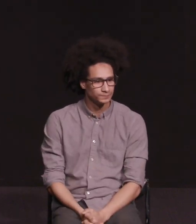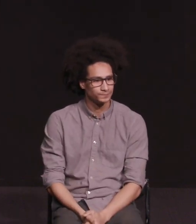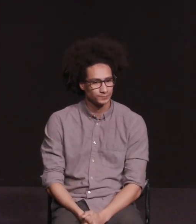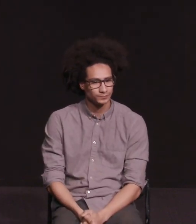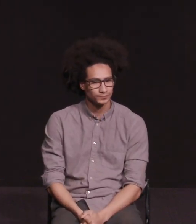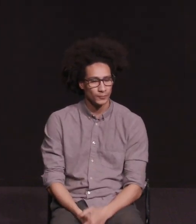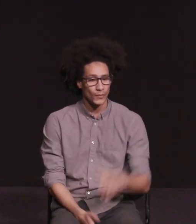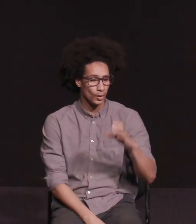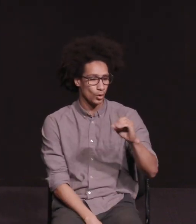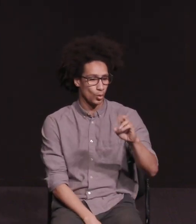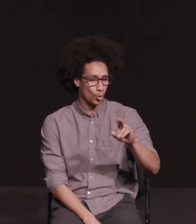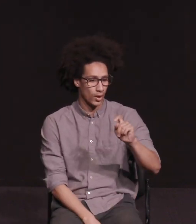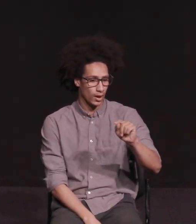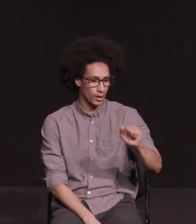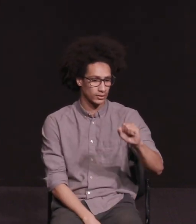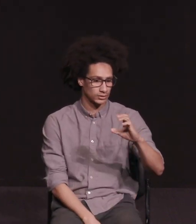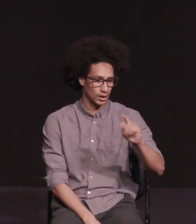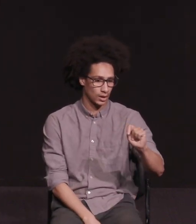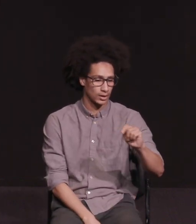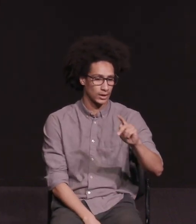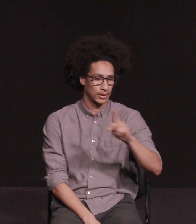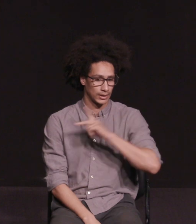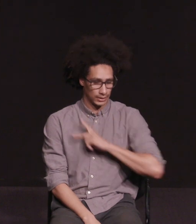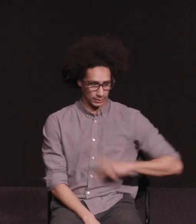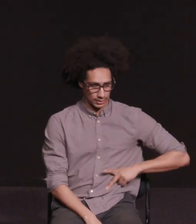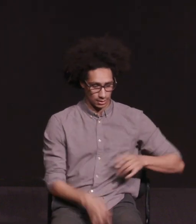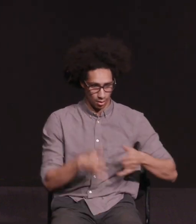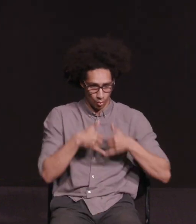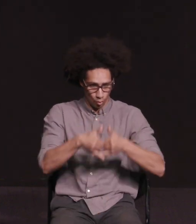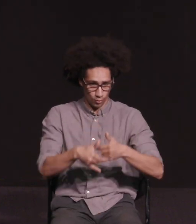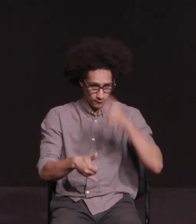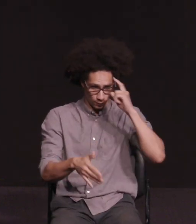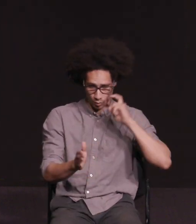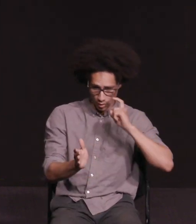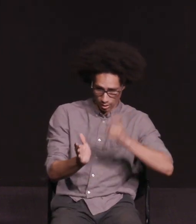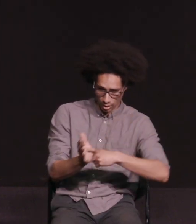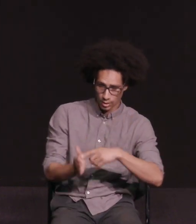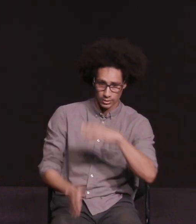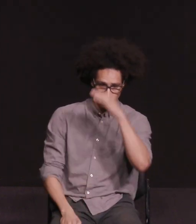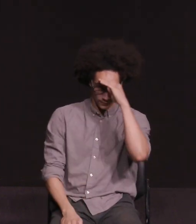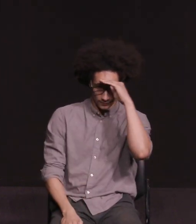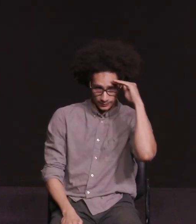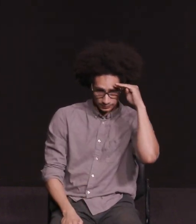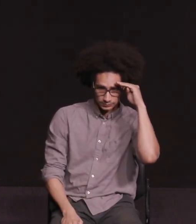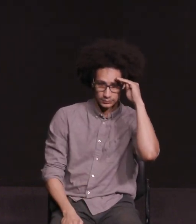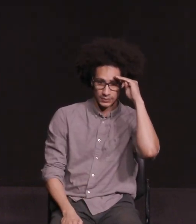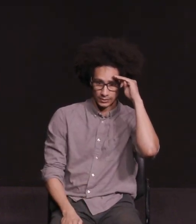The Coretta Scott King awards for recognizing African American